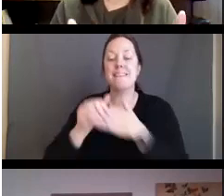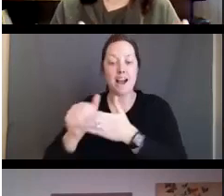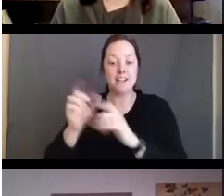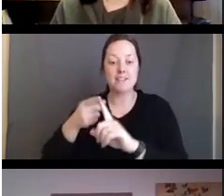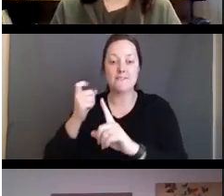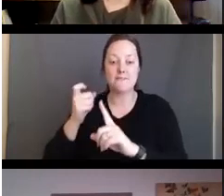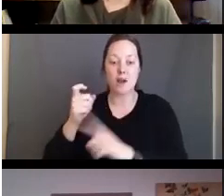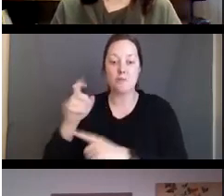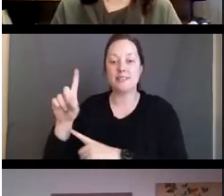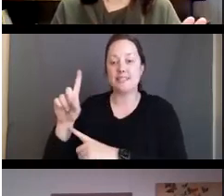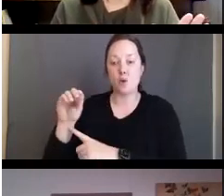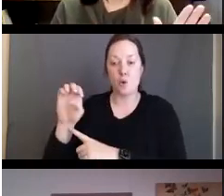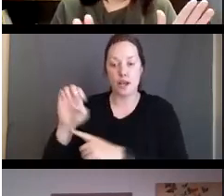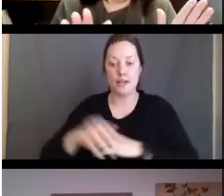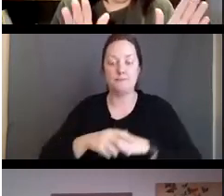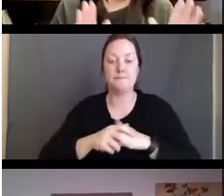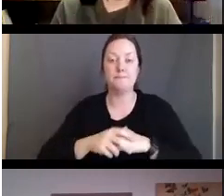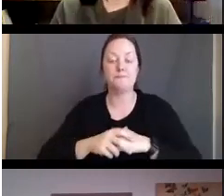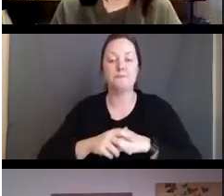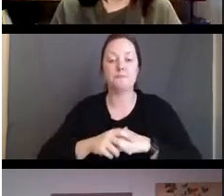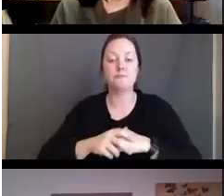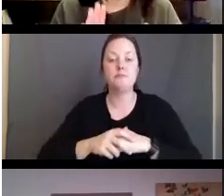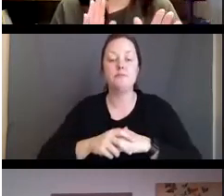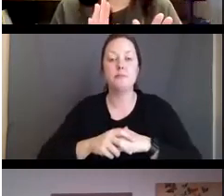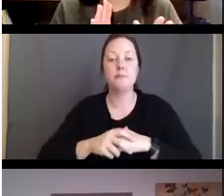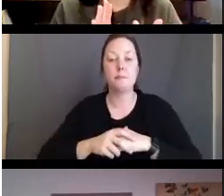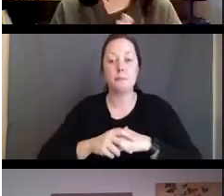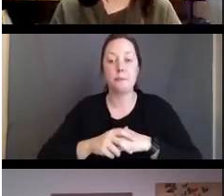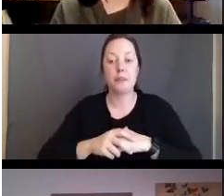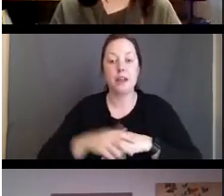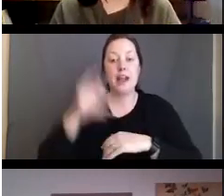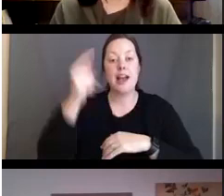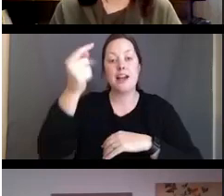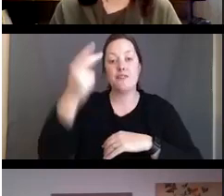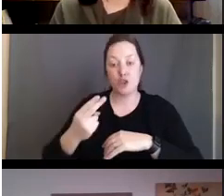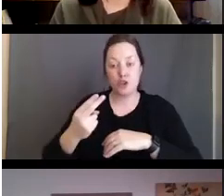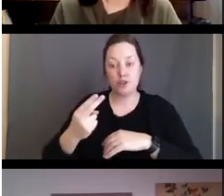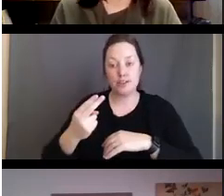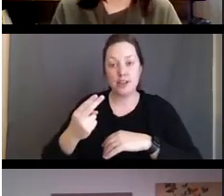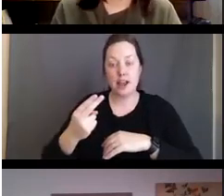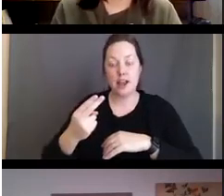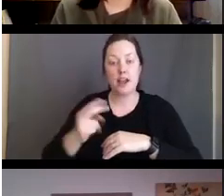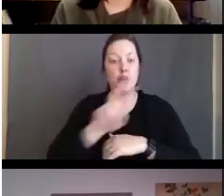order. So, you could select the plus, I'm going to go new page.